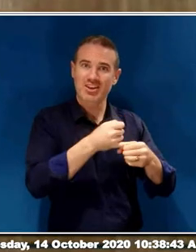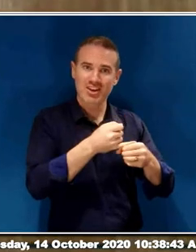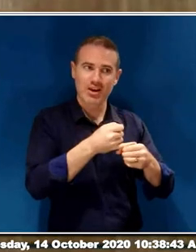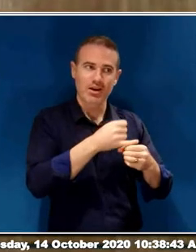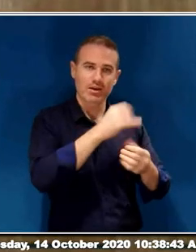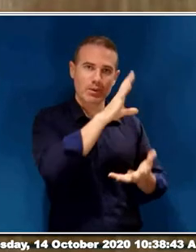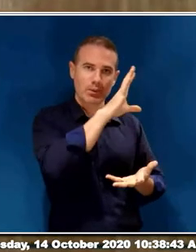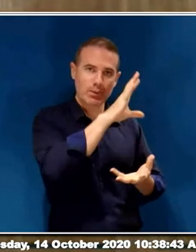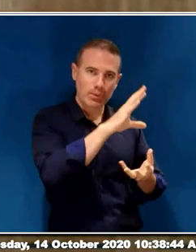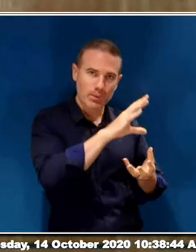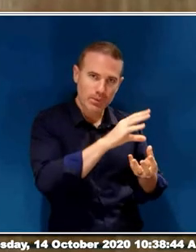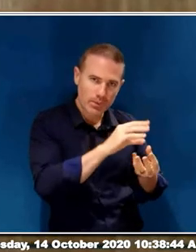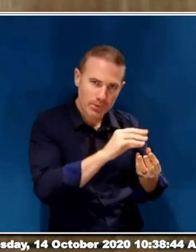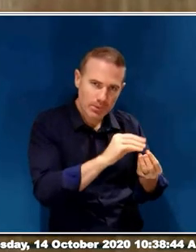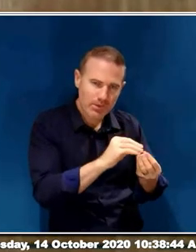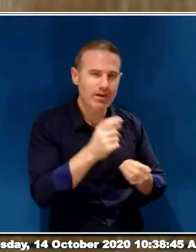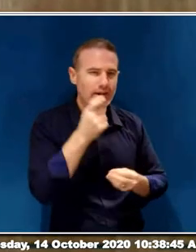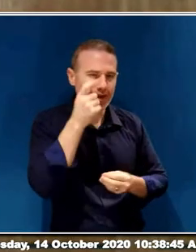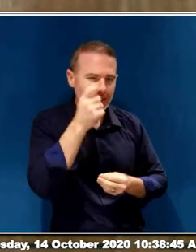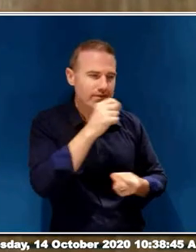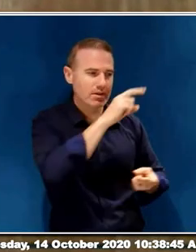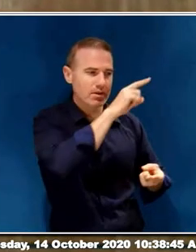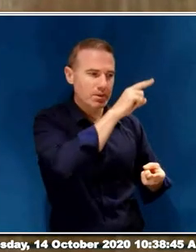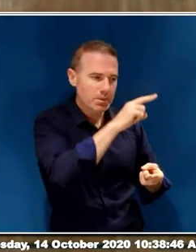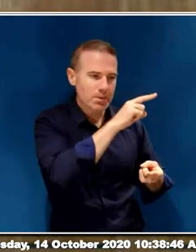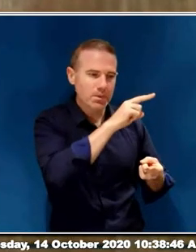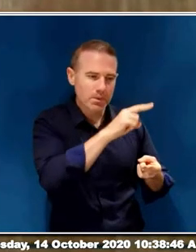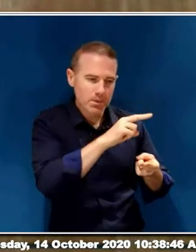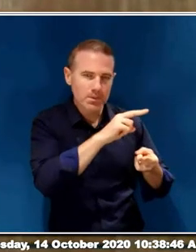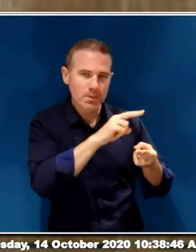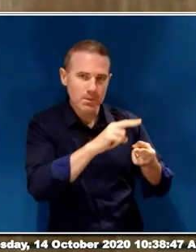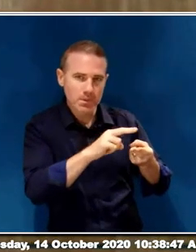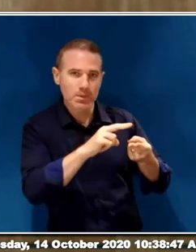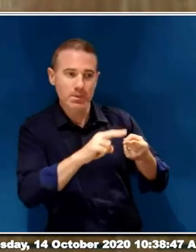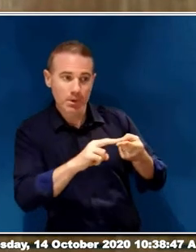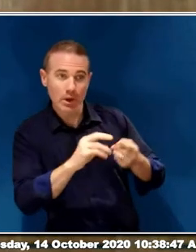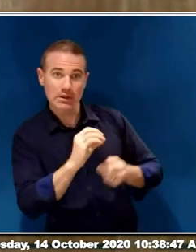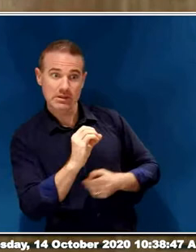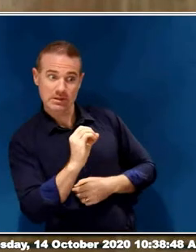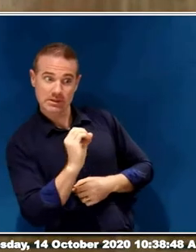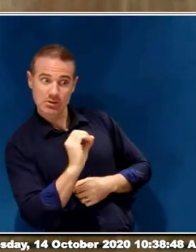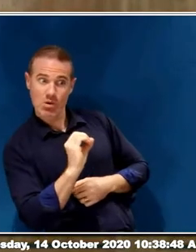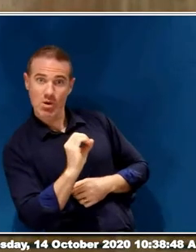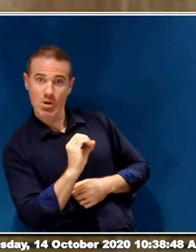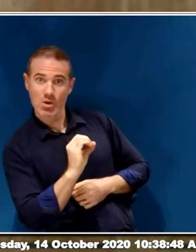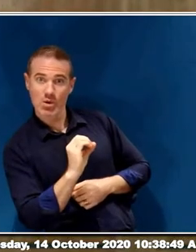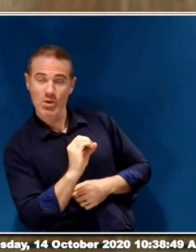Once he had zero of that in his system, his behaviour, as I would call it,